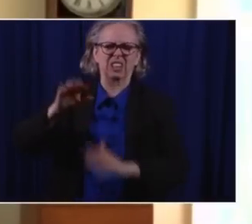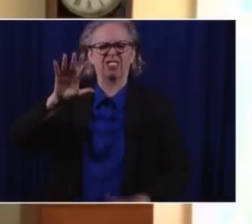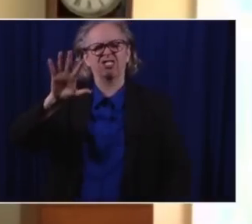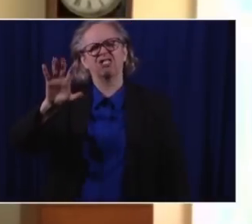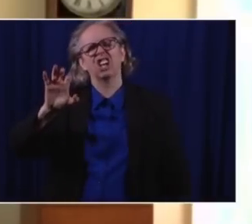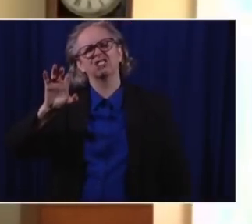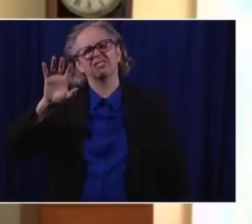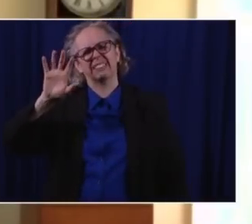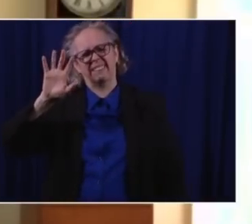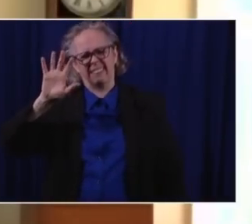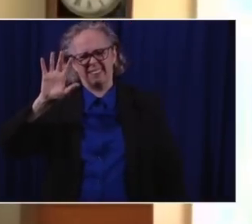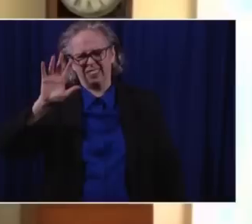Hospital Association is